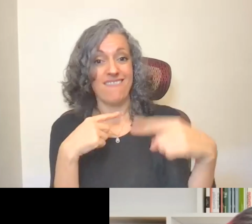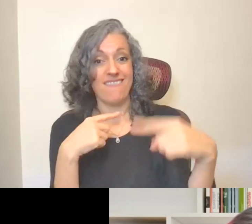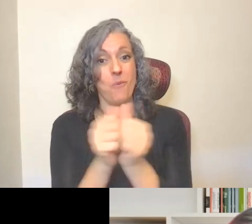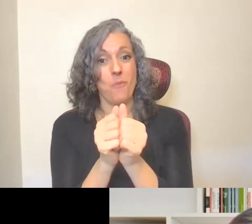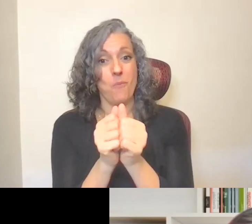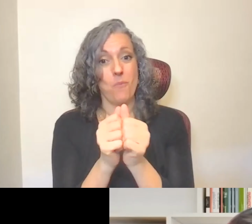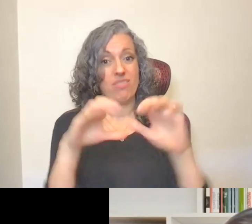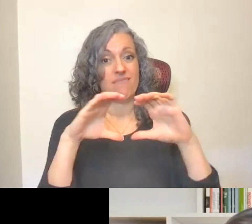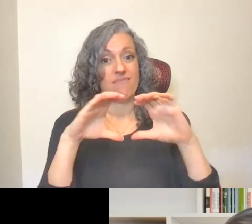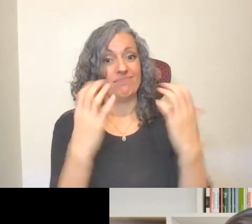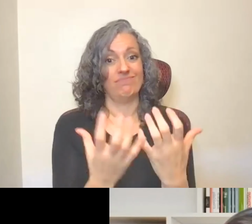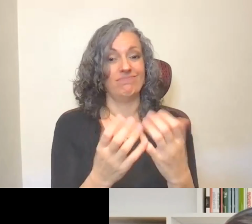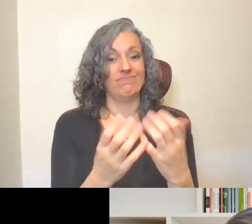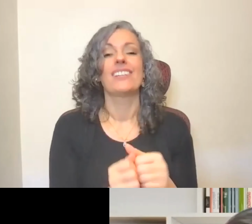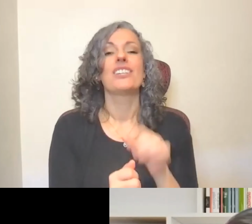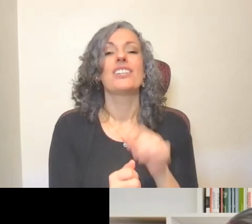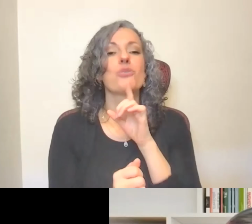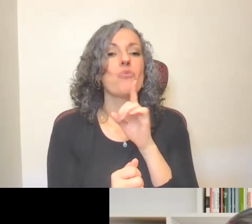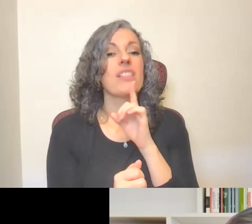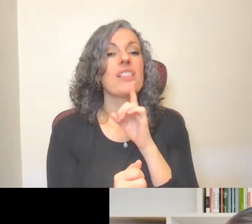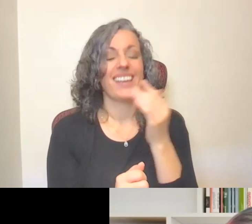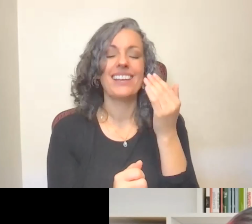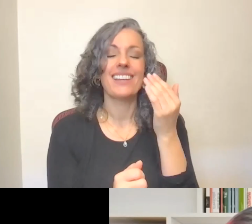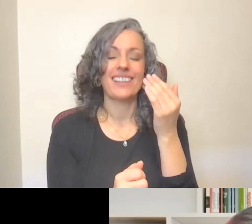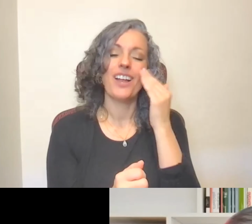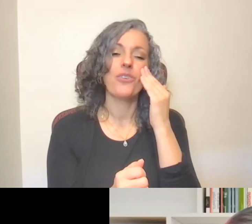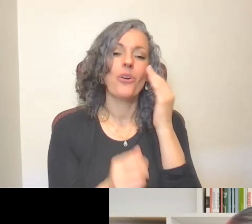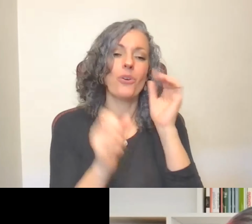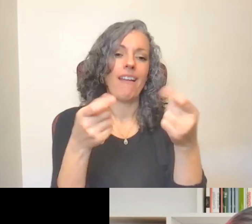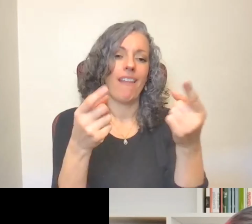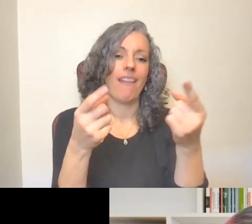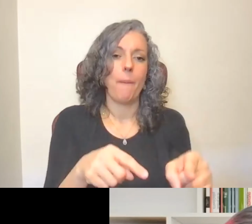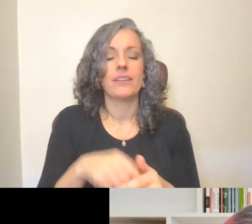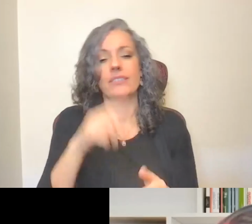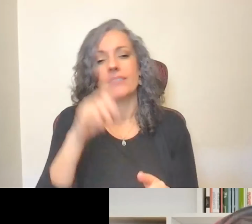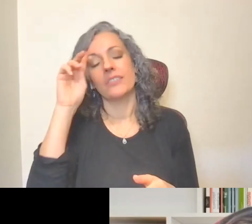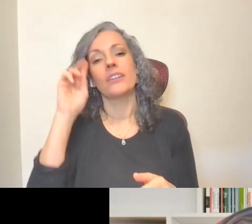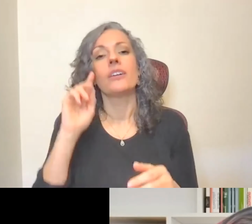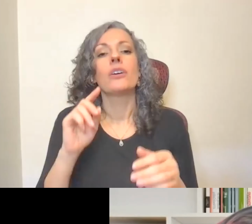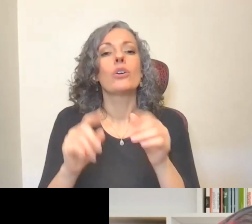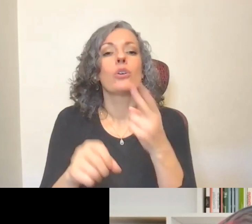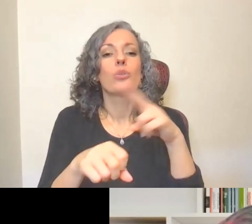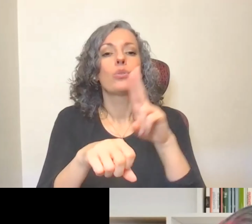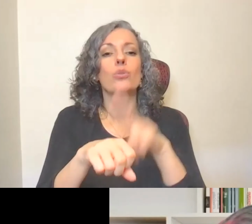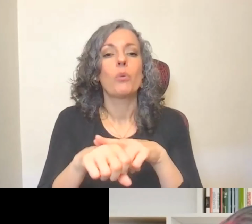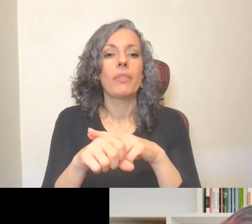how it might arise and yeah, usually conflicts means role and responsibility issues. So you put